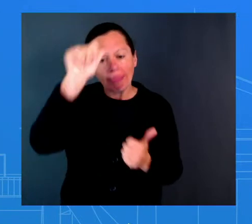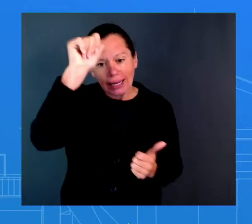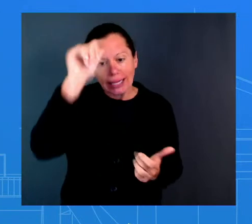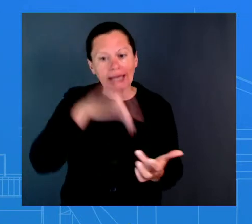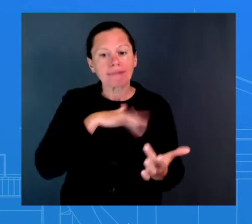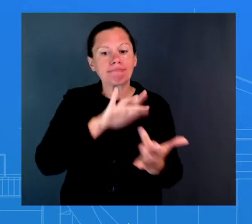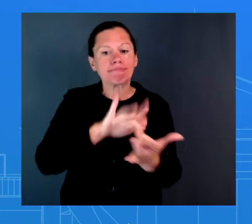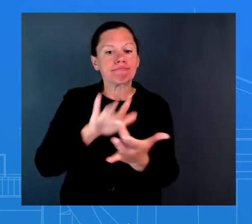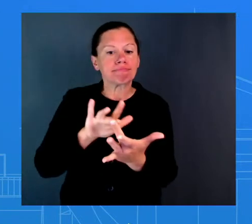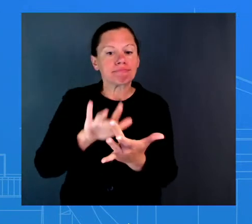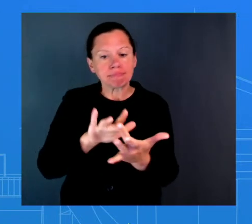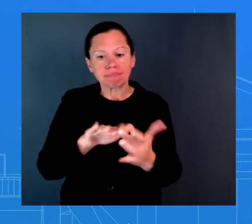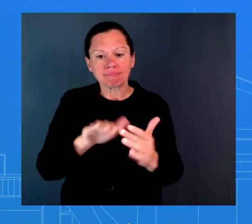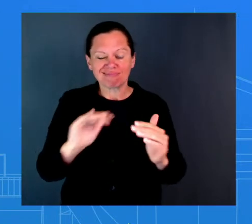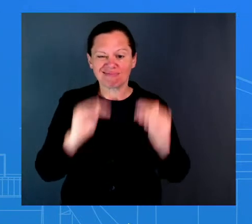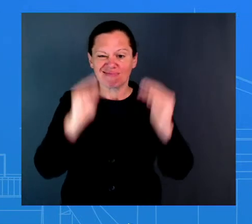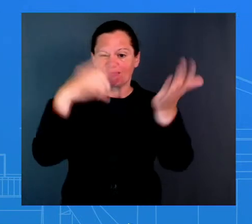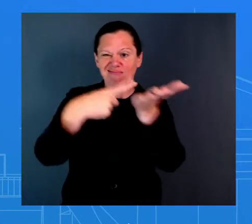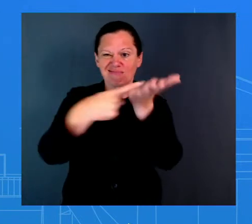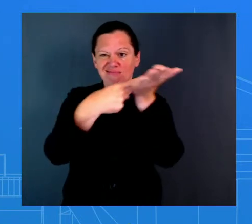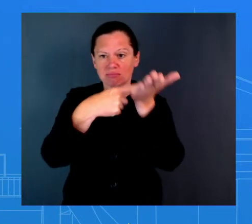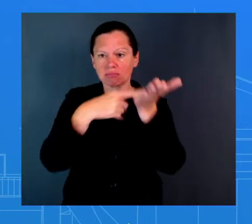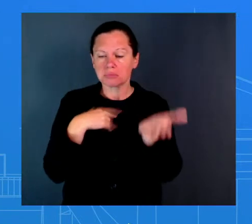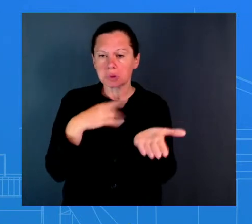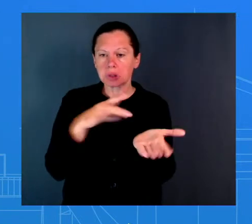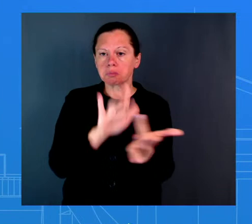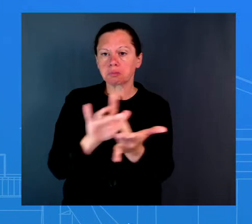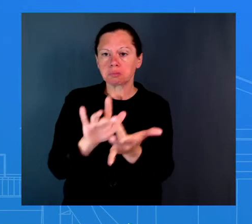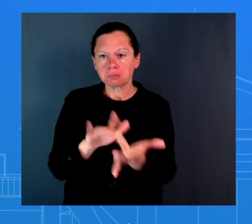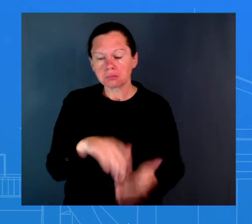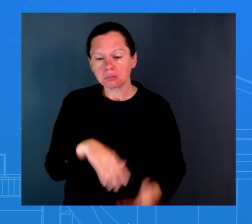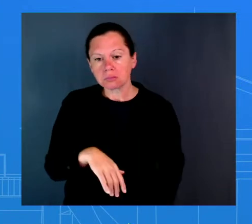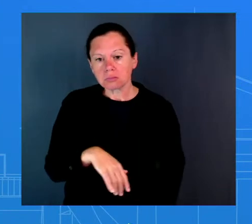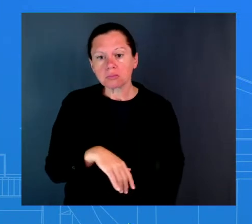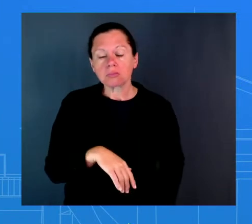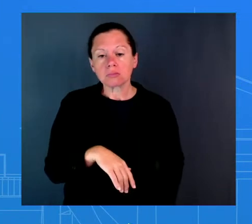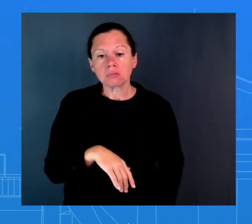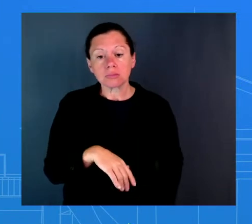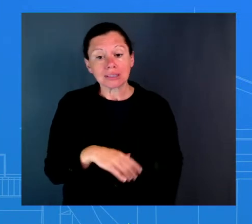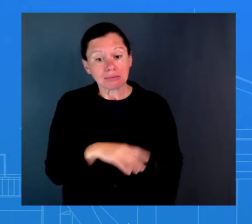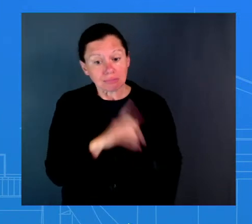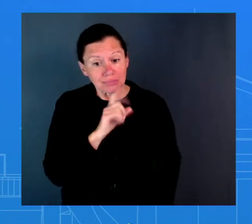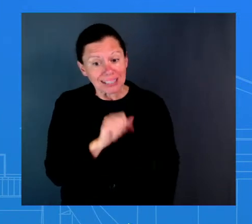It -- it is a matter of concern for us. It is something we take seriously. It's something we will keep working on,